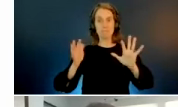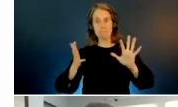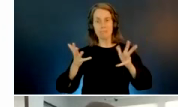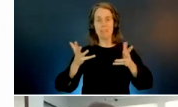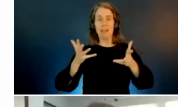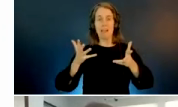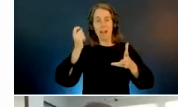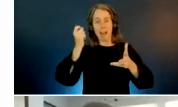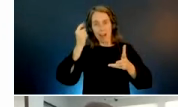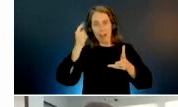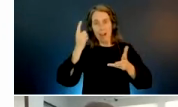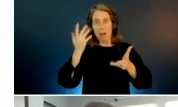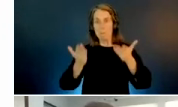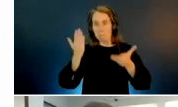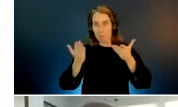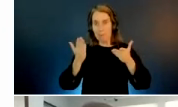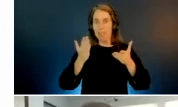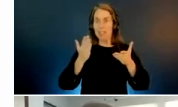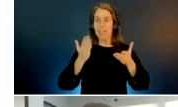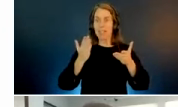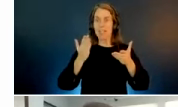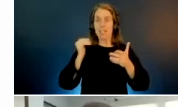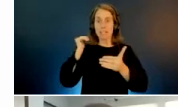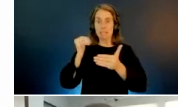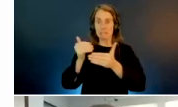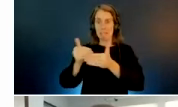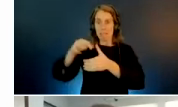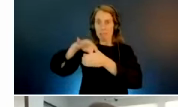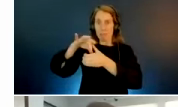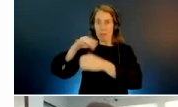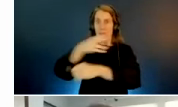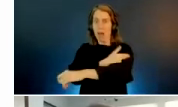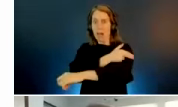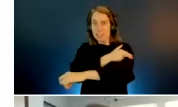might be hospitally hospitalized near to election day and might need some accommodations for that